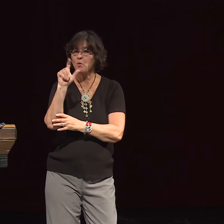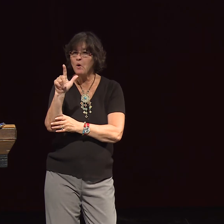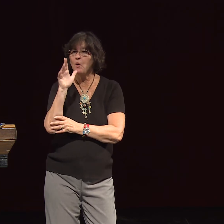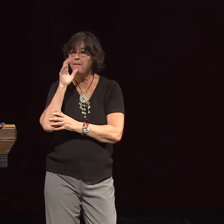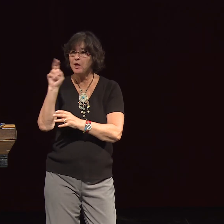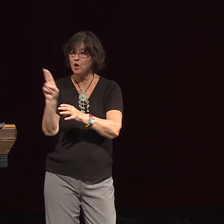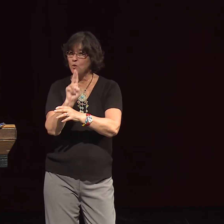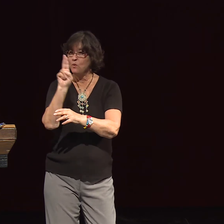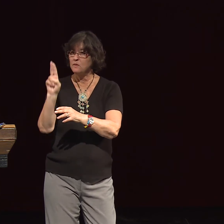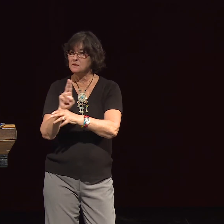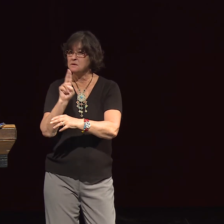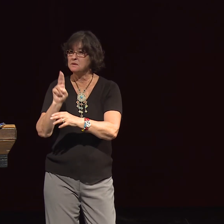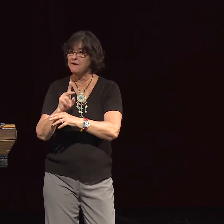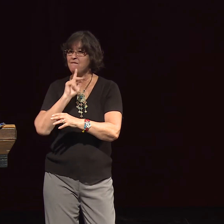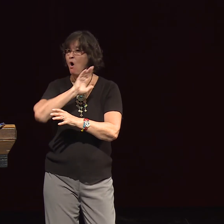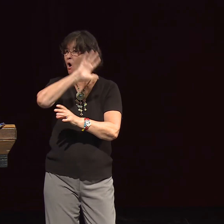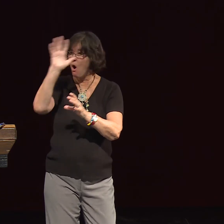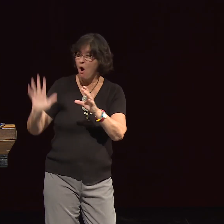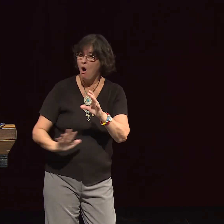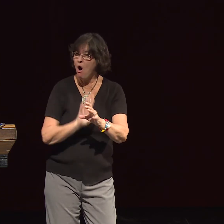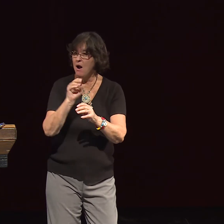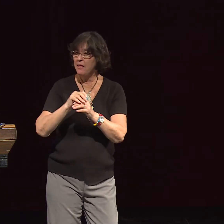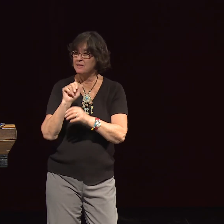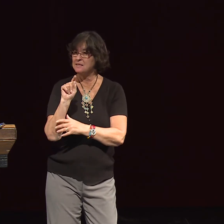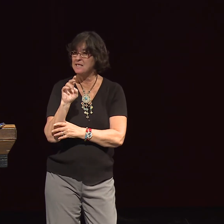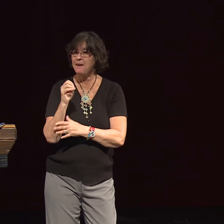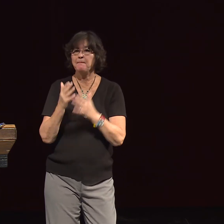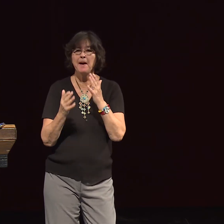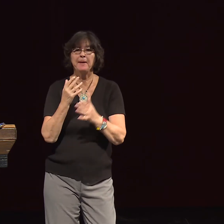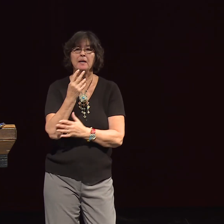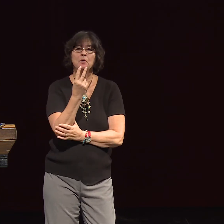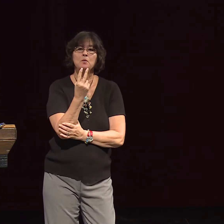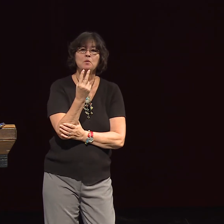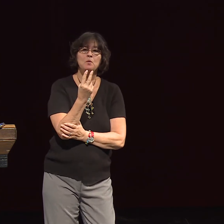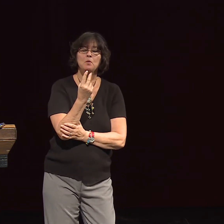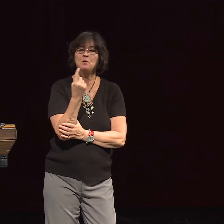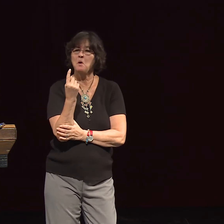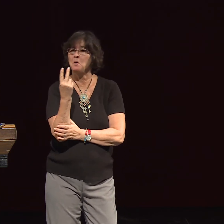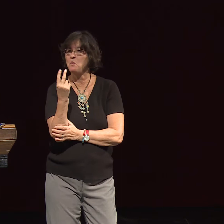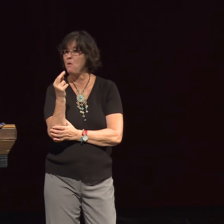just so that they have access to all of the tools available.